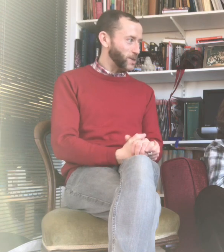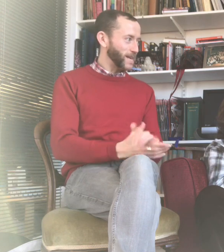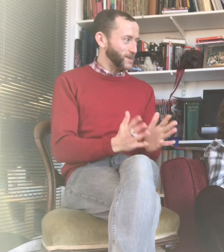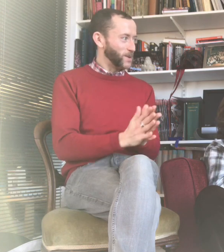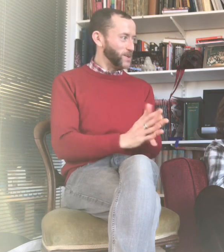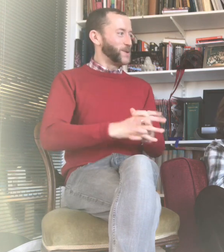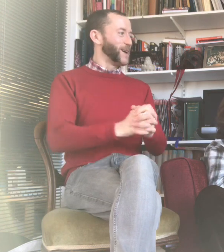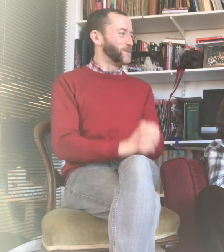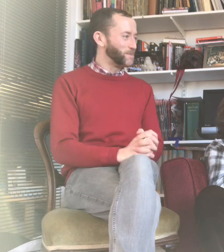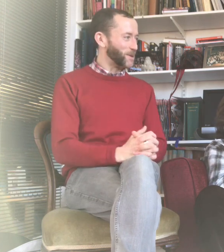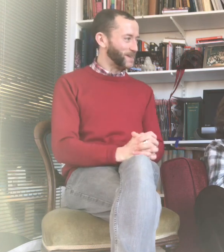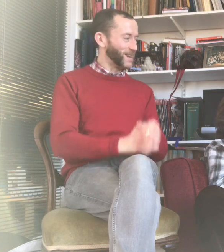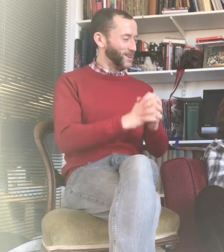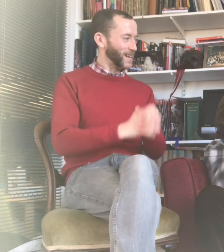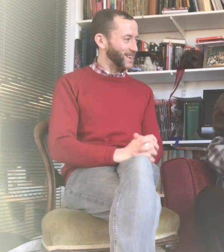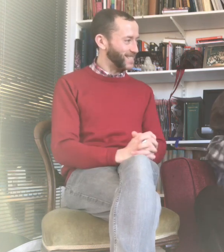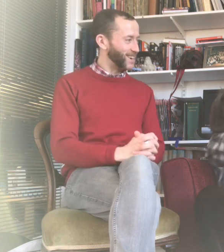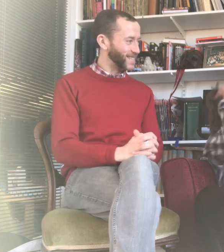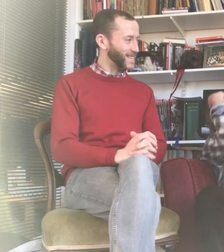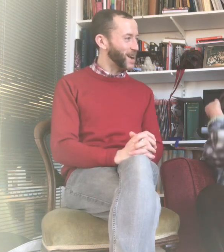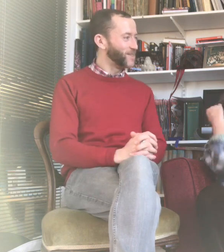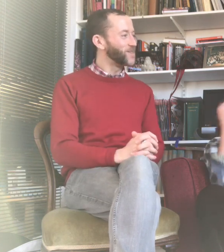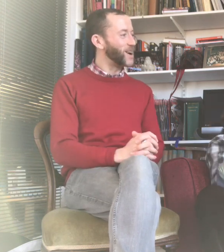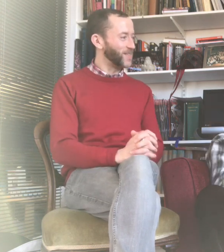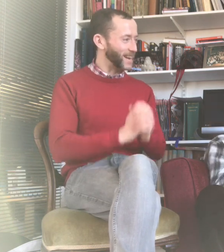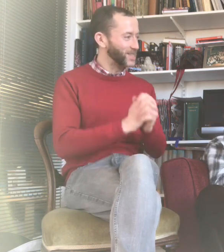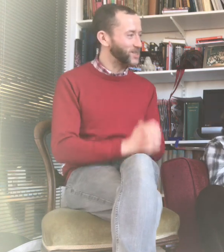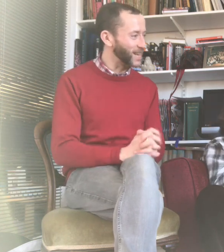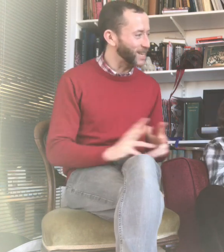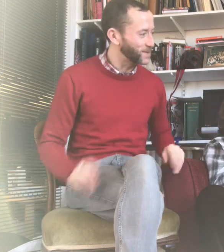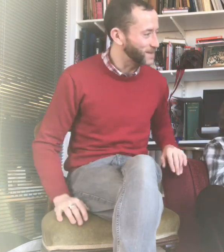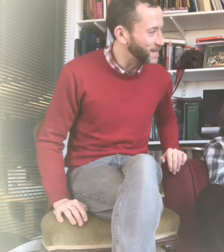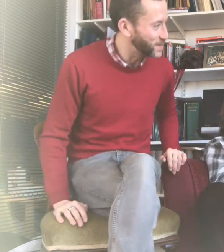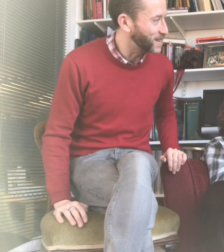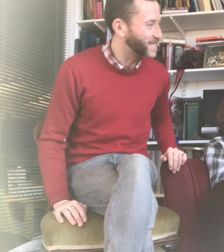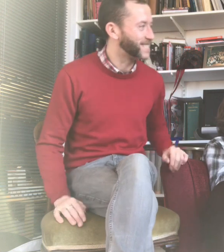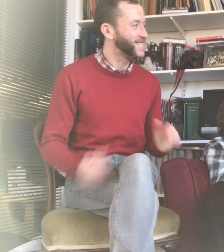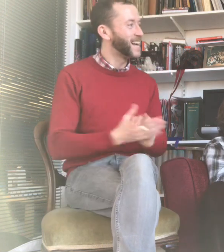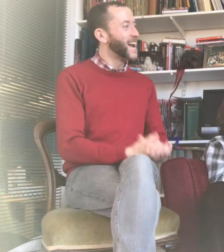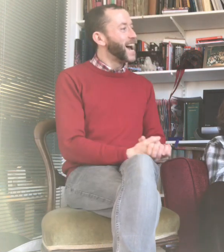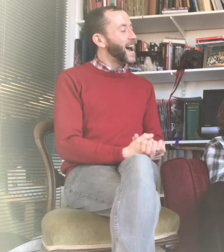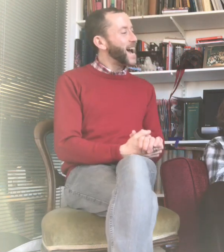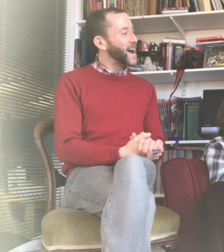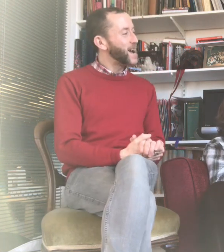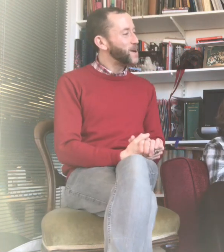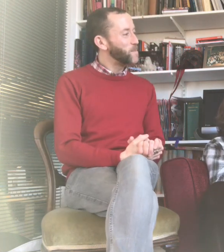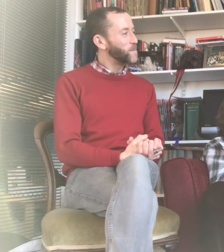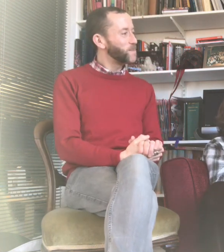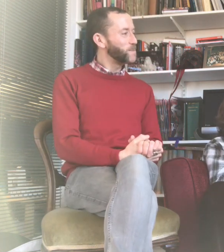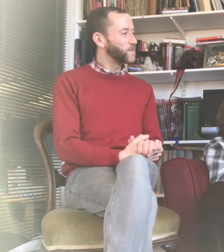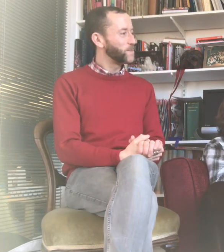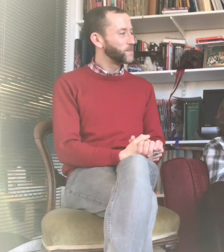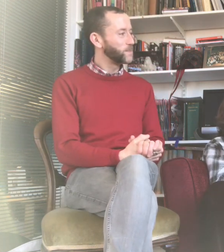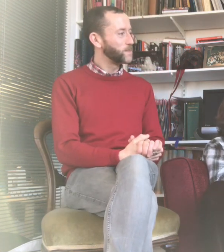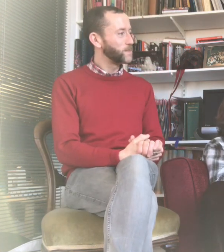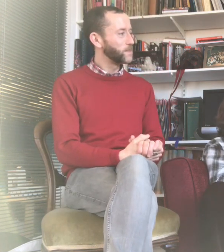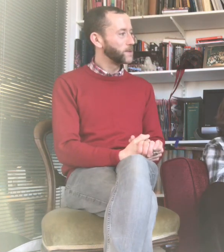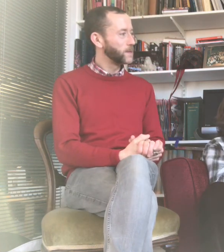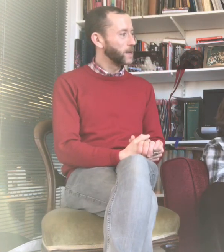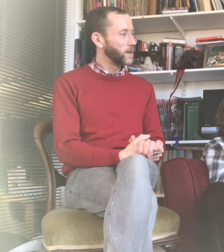Woo-hoo! I'm all excited now! Right then let's try get into these questions.